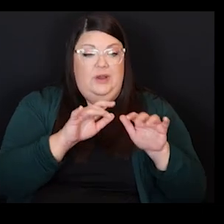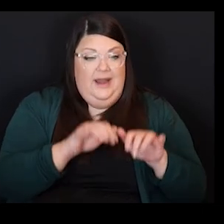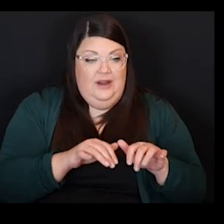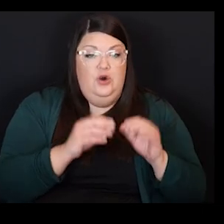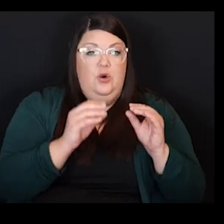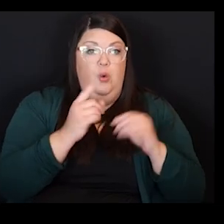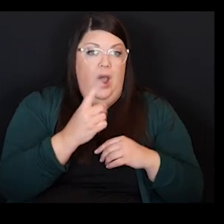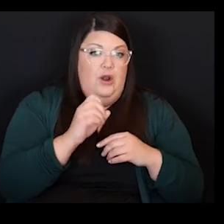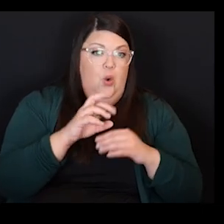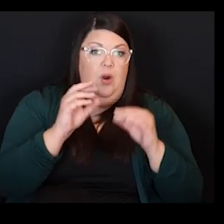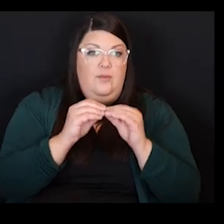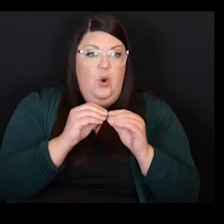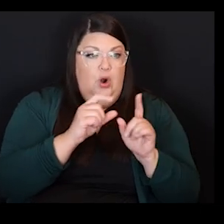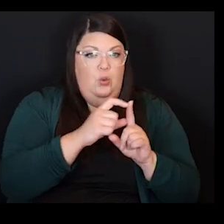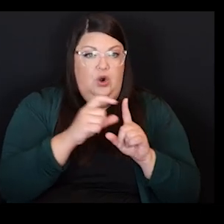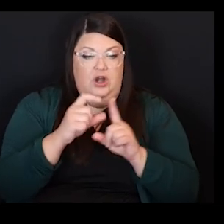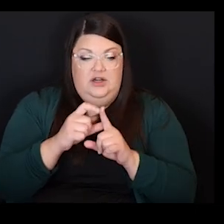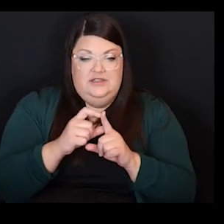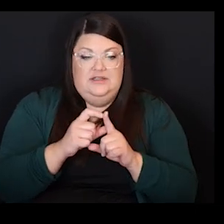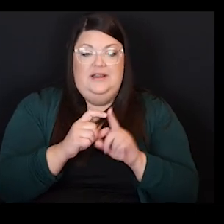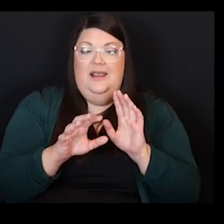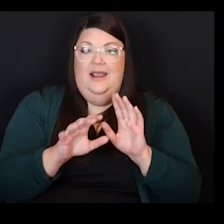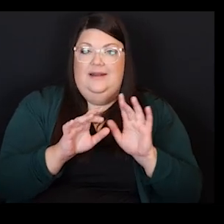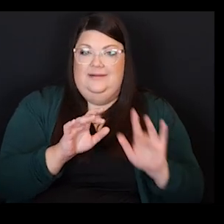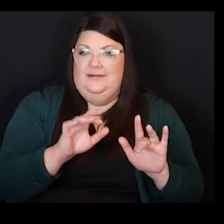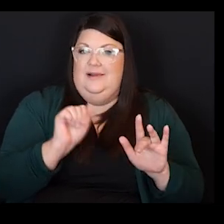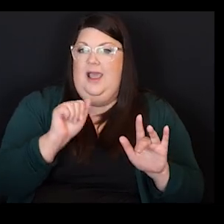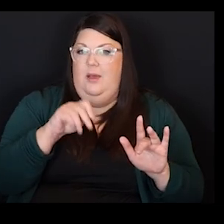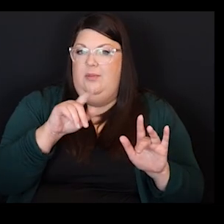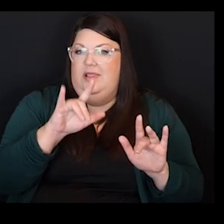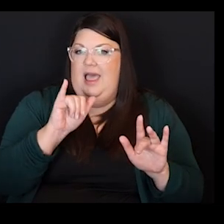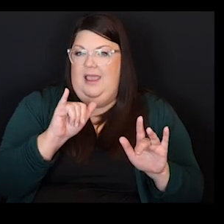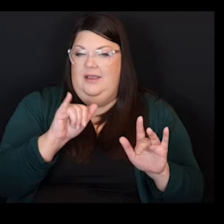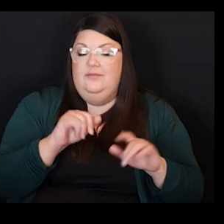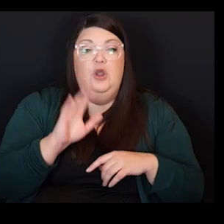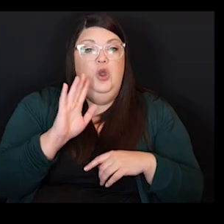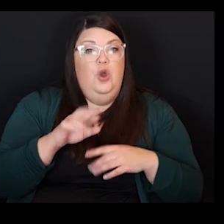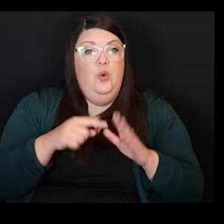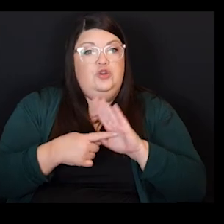the Search DIF Projects field and select Apply. The results will show any project where the words